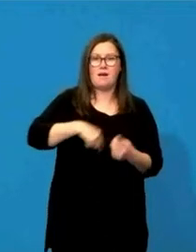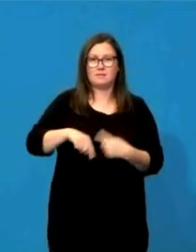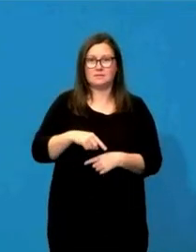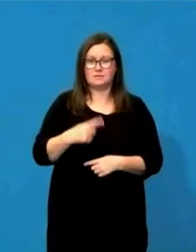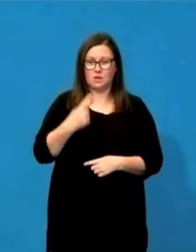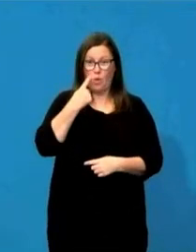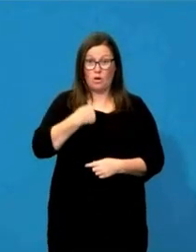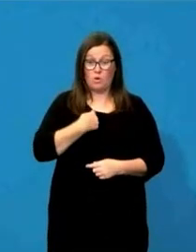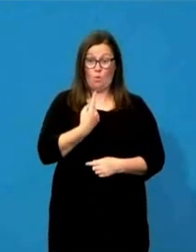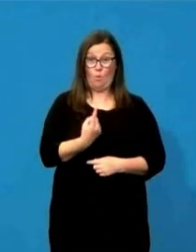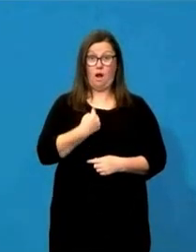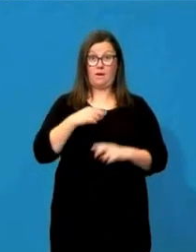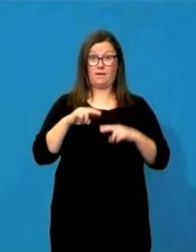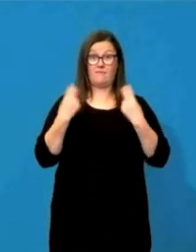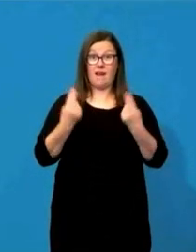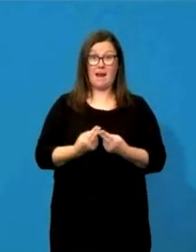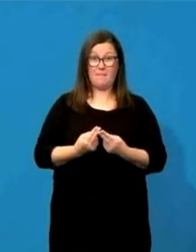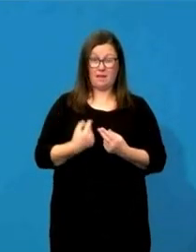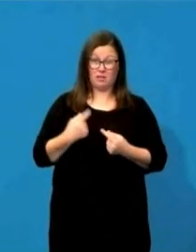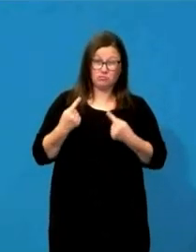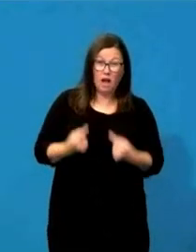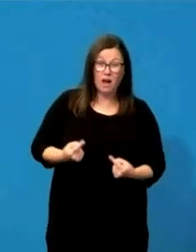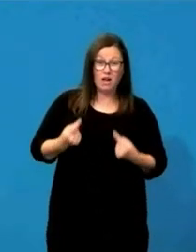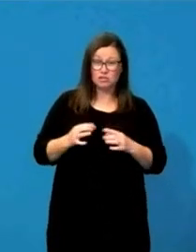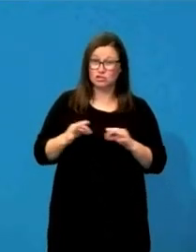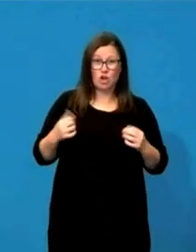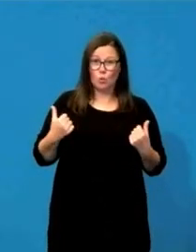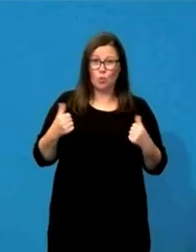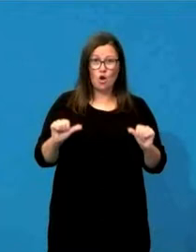One family here. What about everyone else in this community?